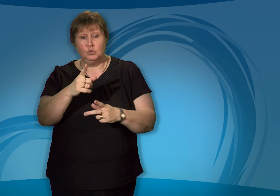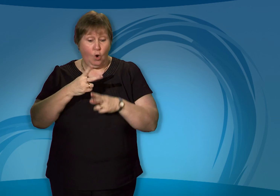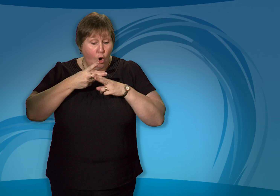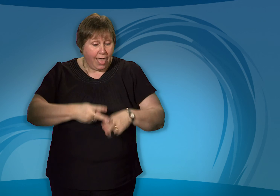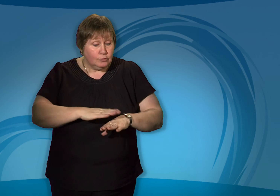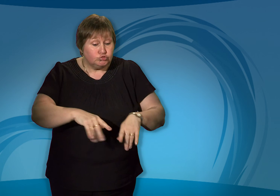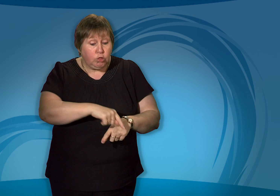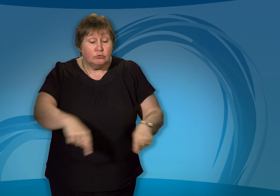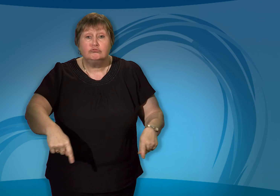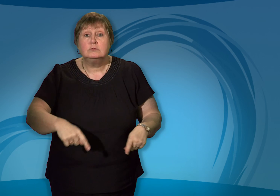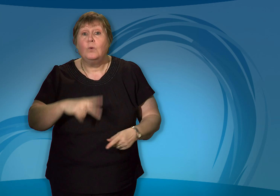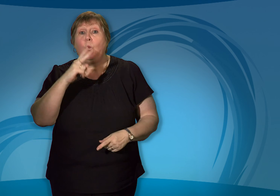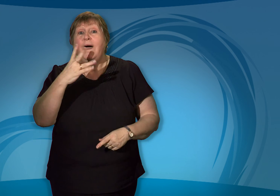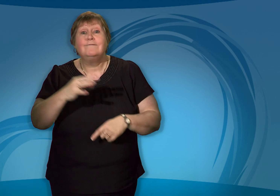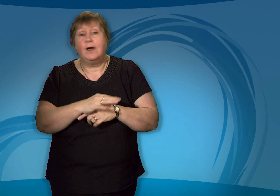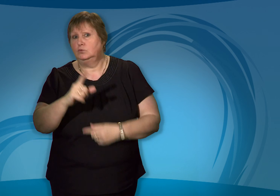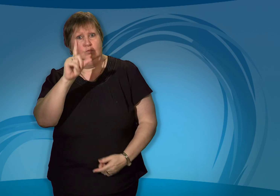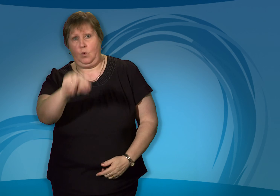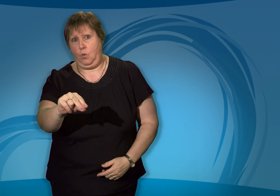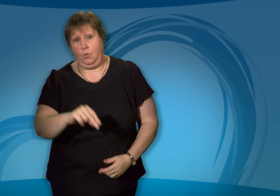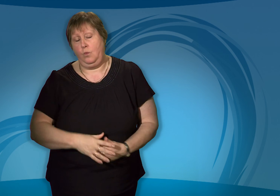Be responsible for looking after small children.